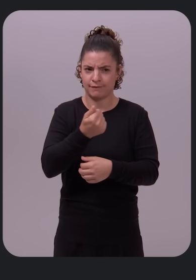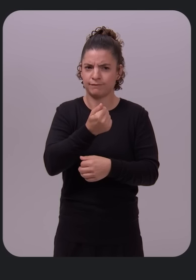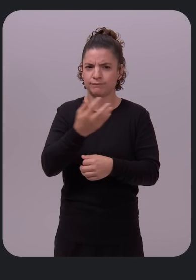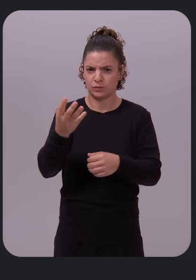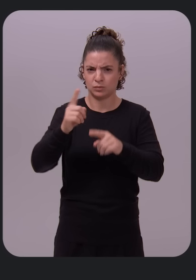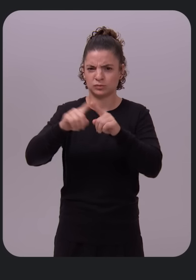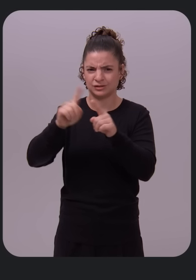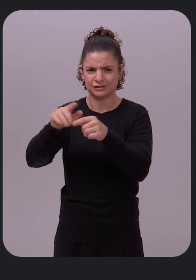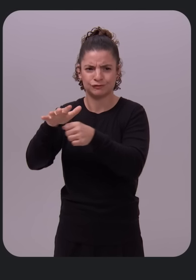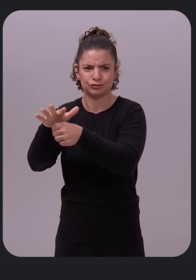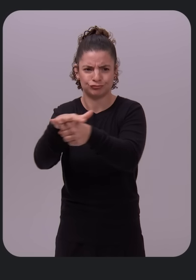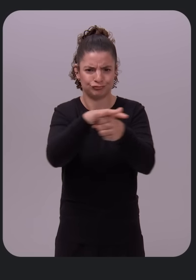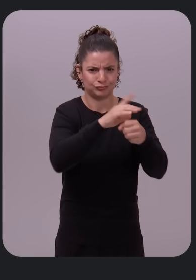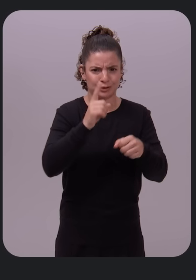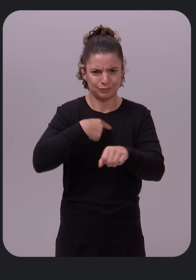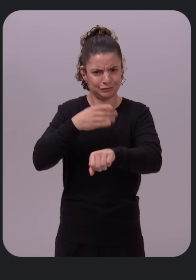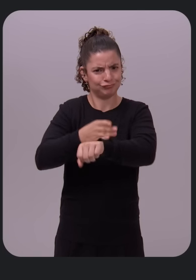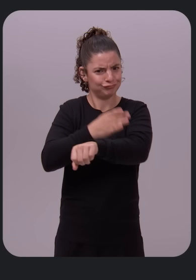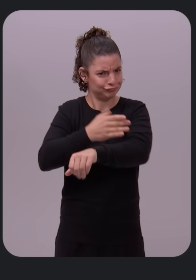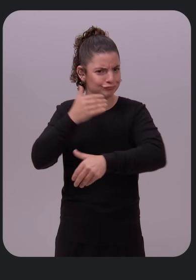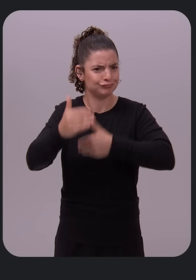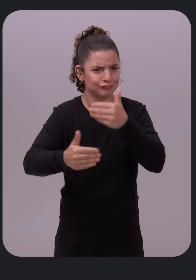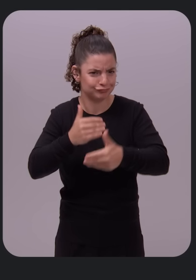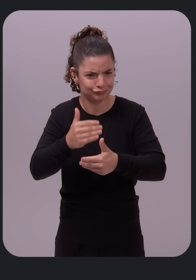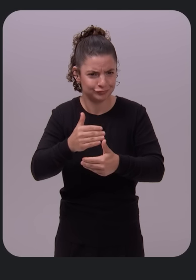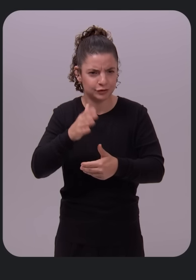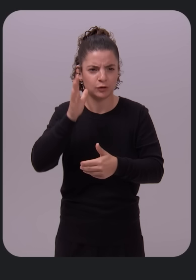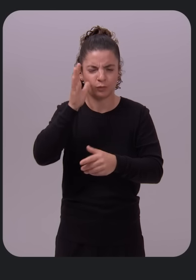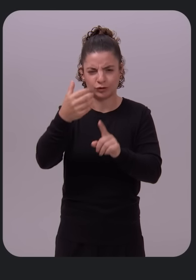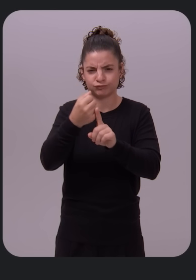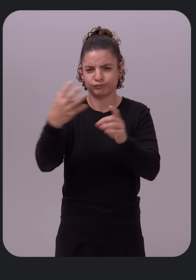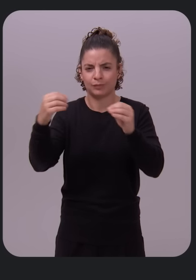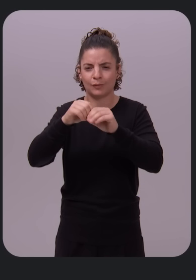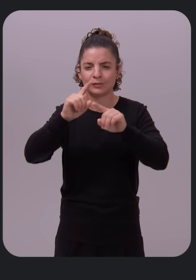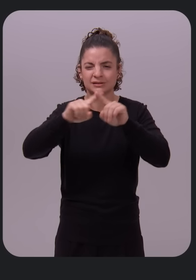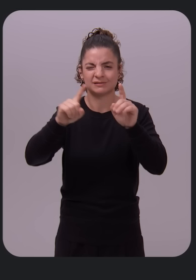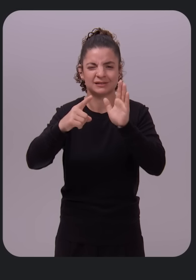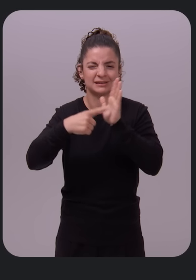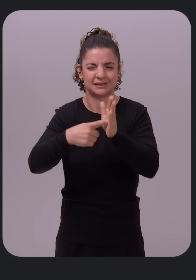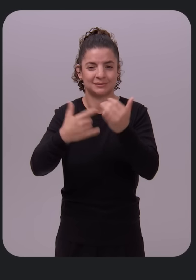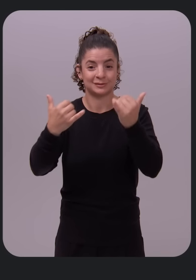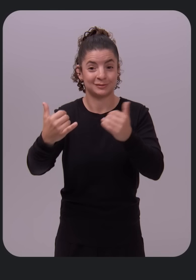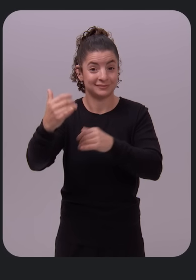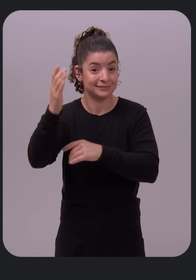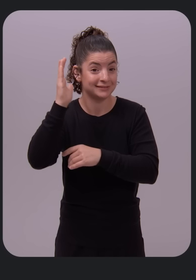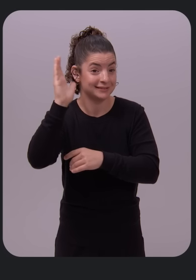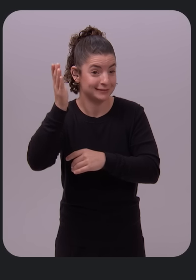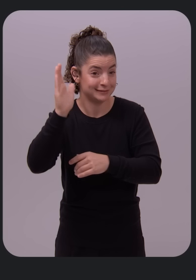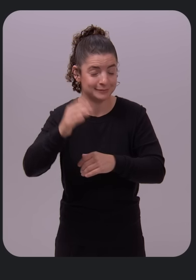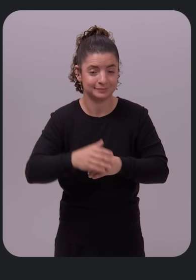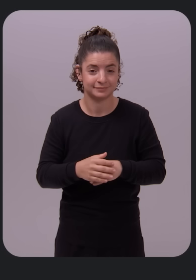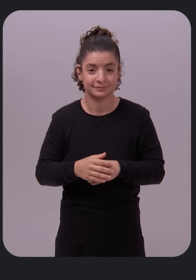These are a few of the frontiers where we will make progress, and you'll hear more examples throughout the keynote.